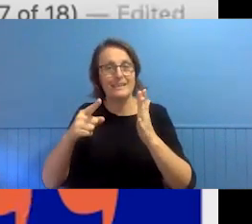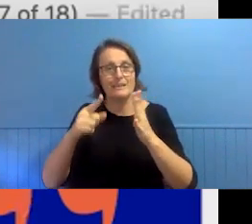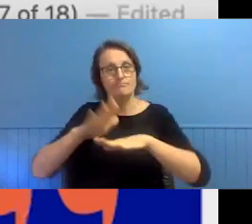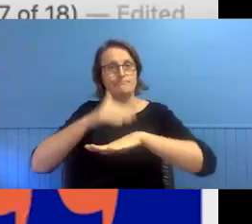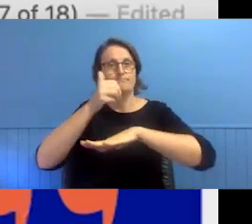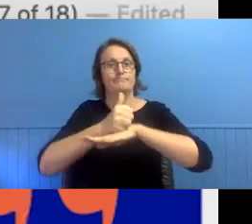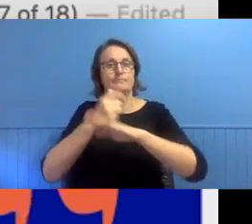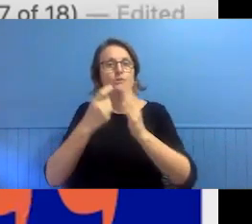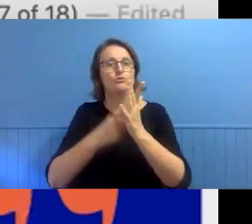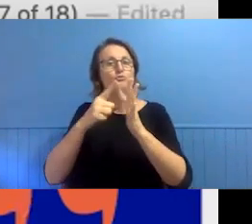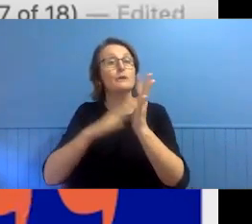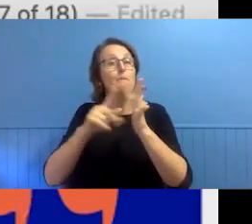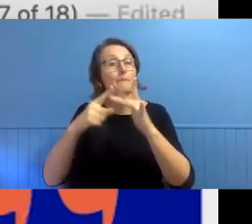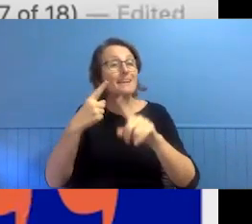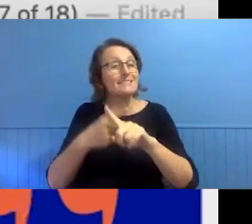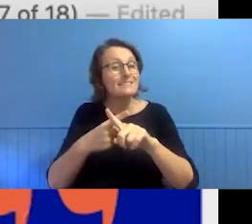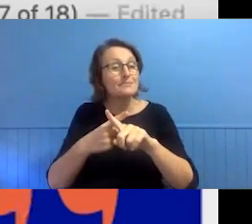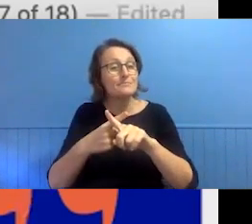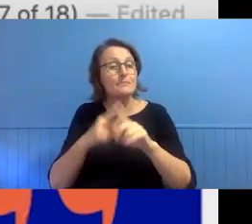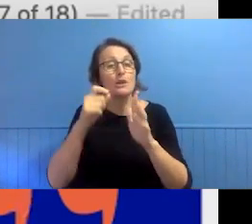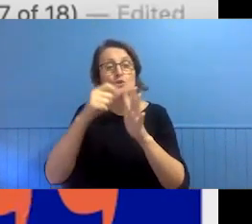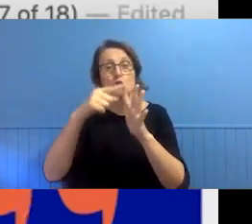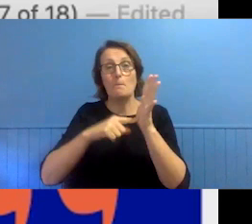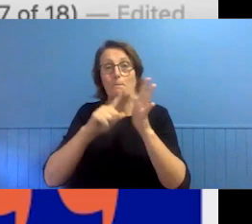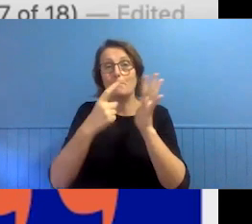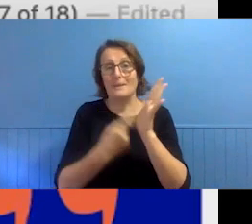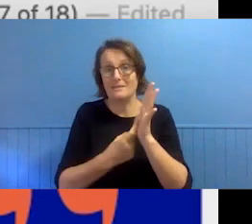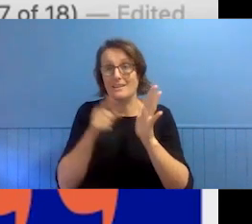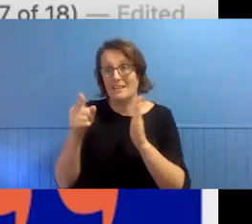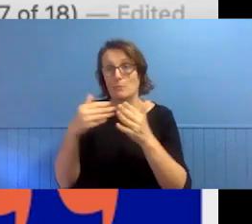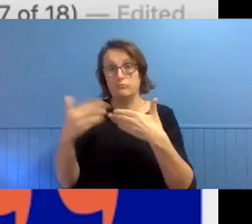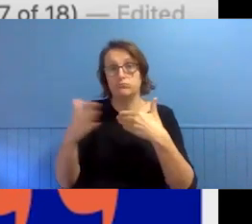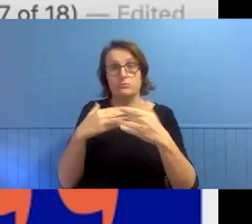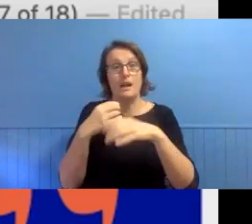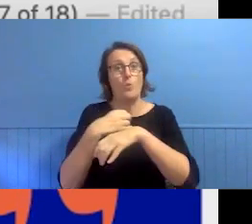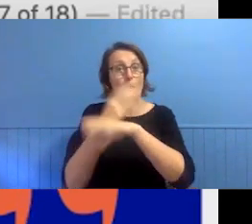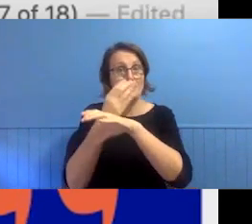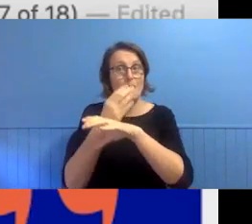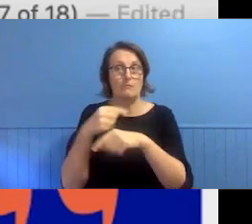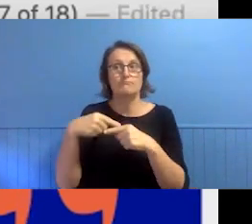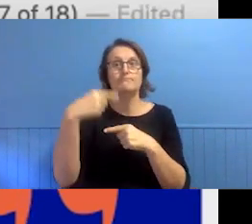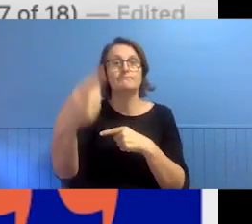a webinar as part of this series on Friday which is all about online